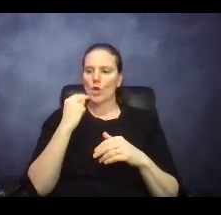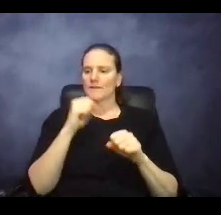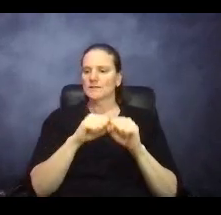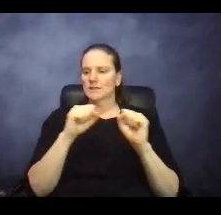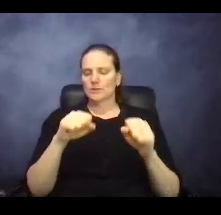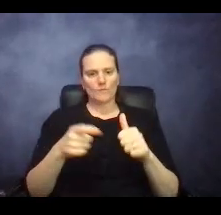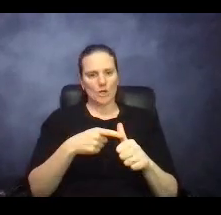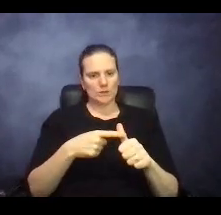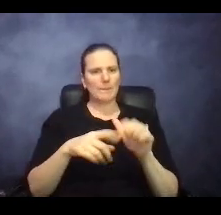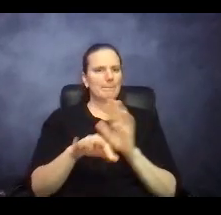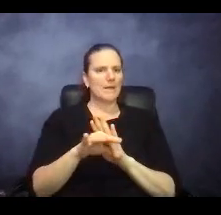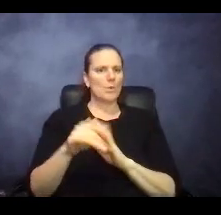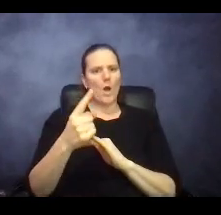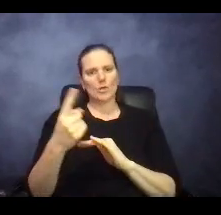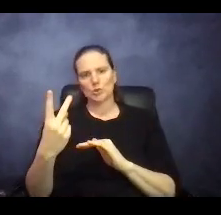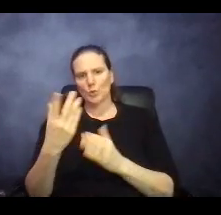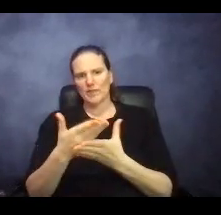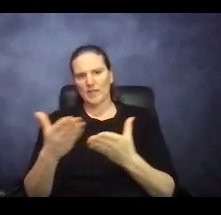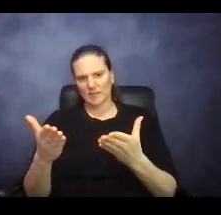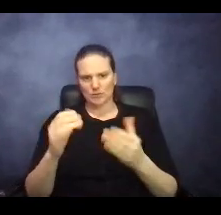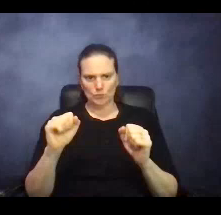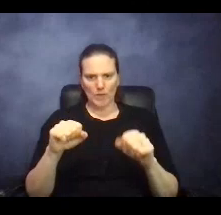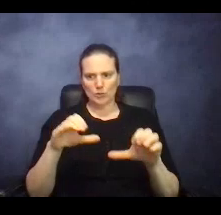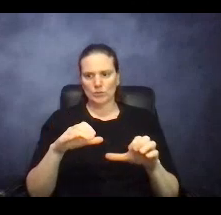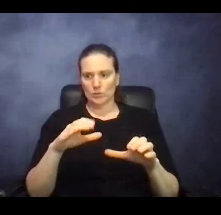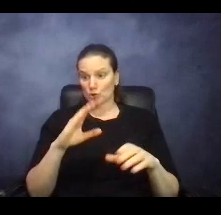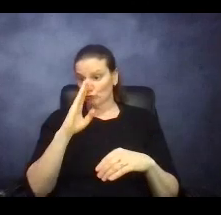or two things that we can do that are immediately or directly Connected to the symptoms.